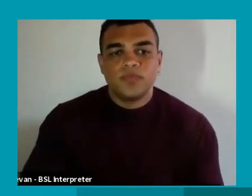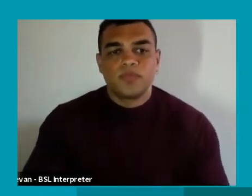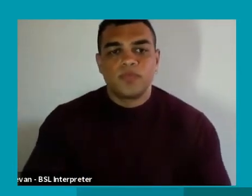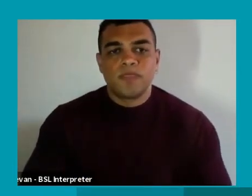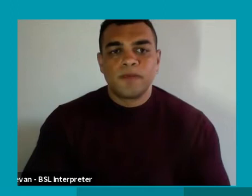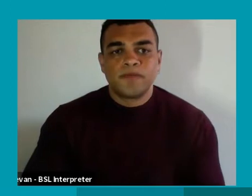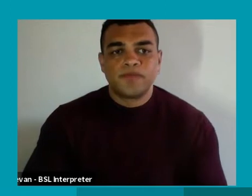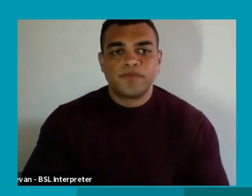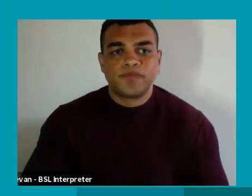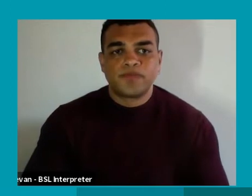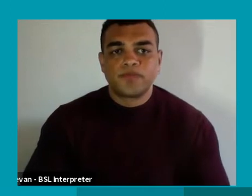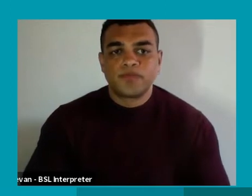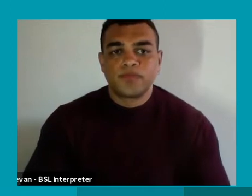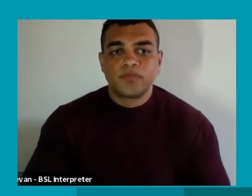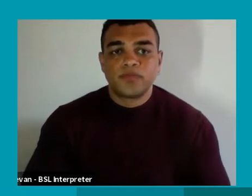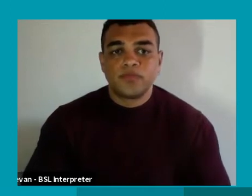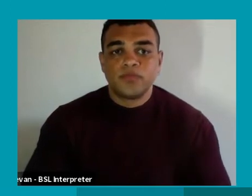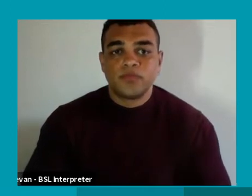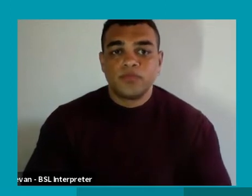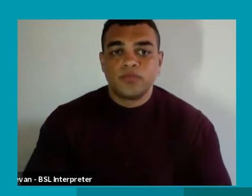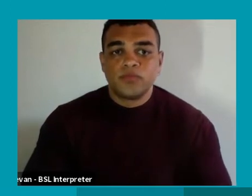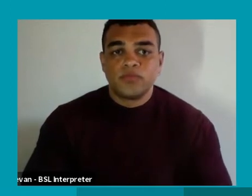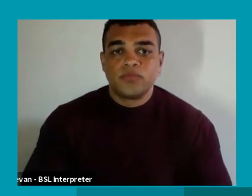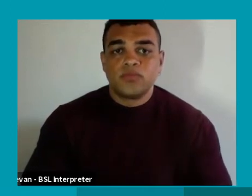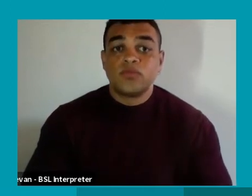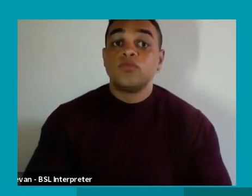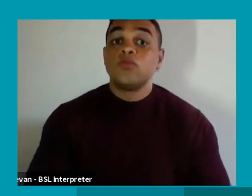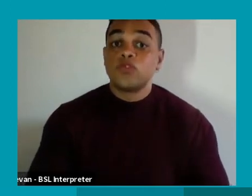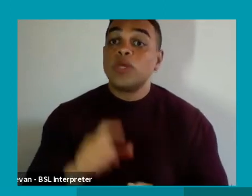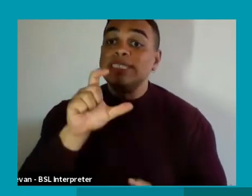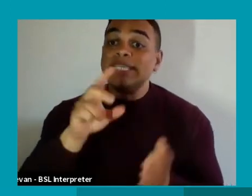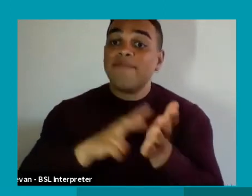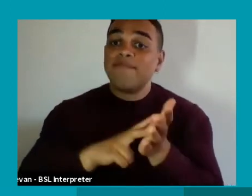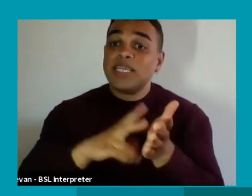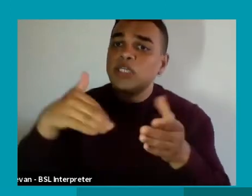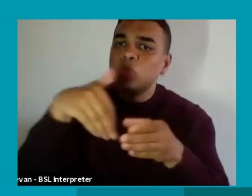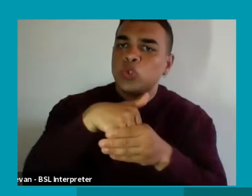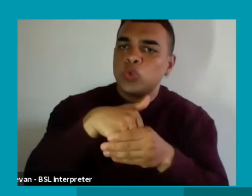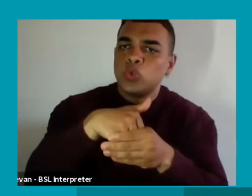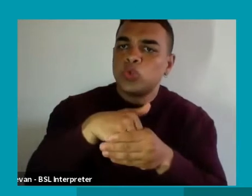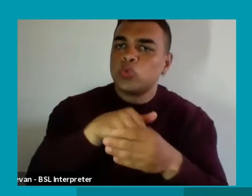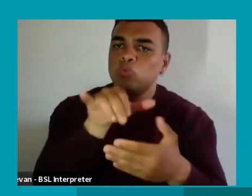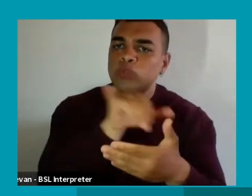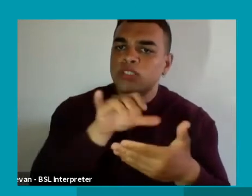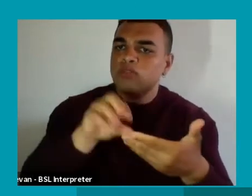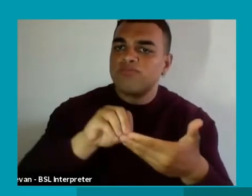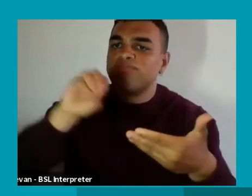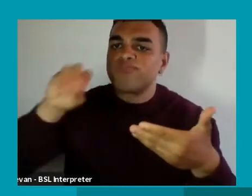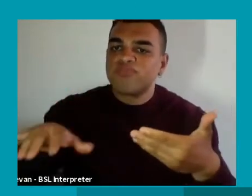Brilliant so to include or not to include. There can be big debates on some of the things that are either traditionally